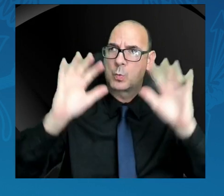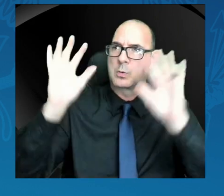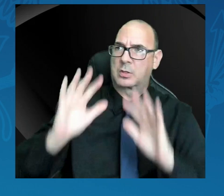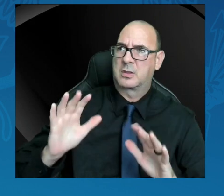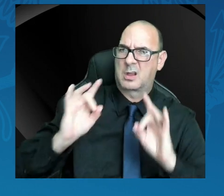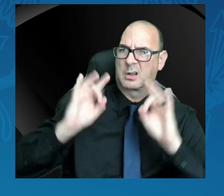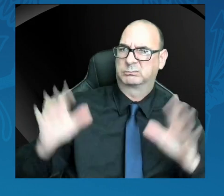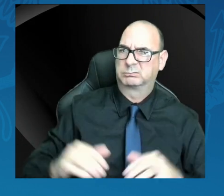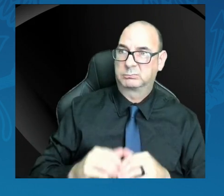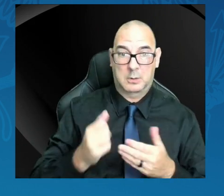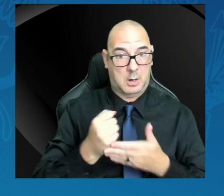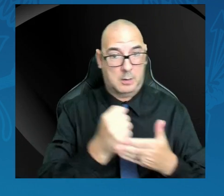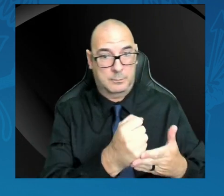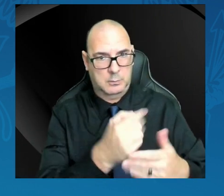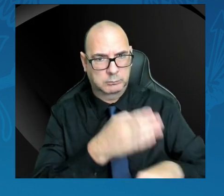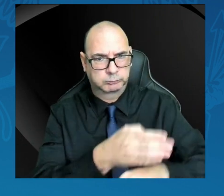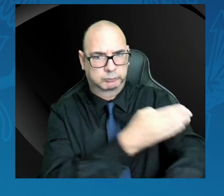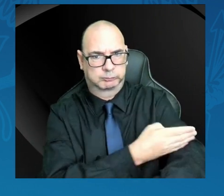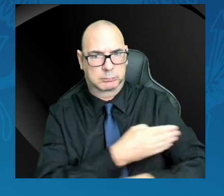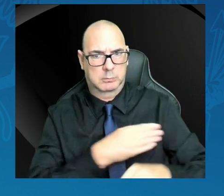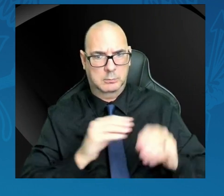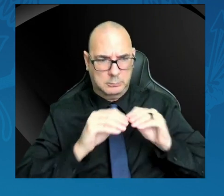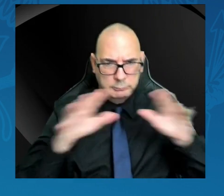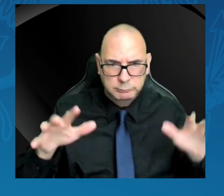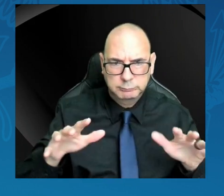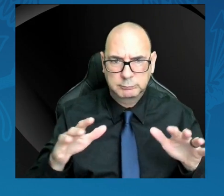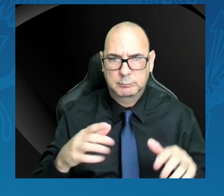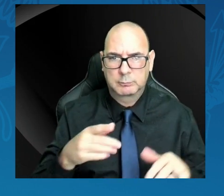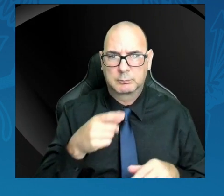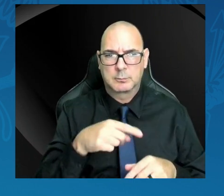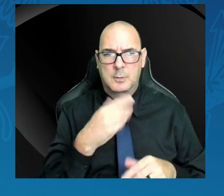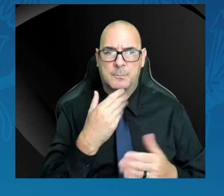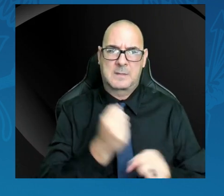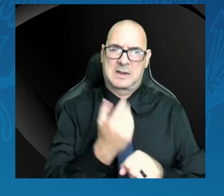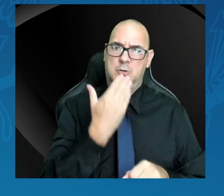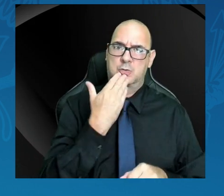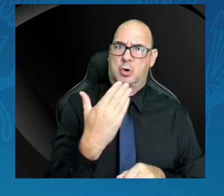all across the country, good paying jobs in American manufacturing.